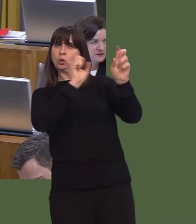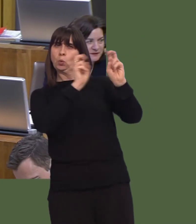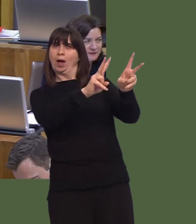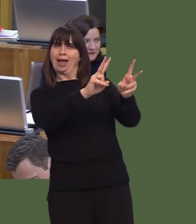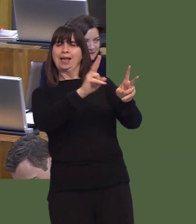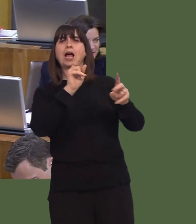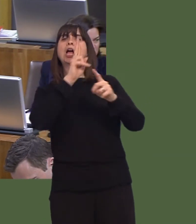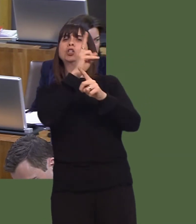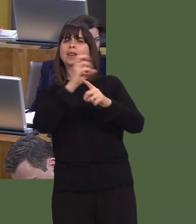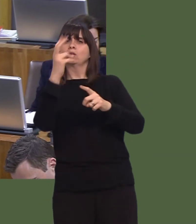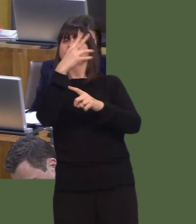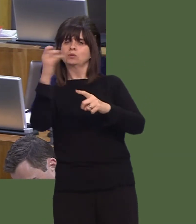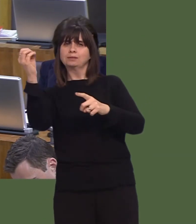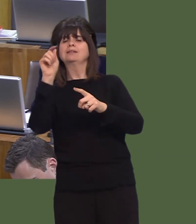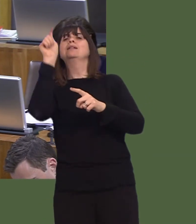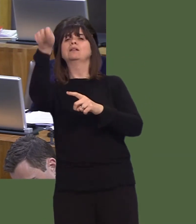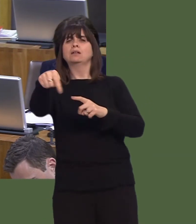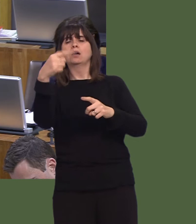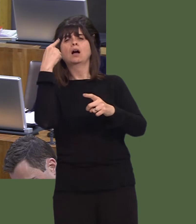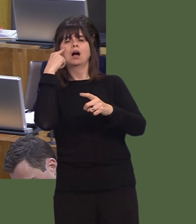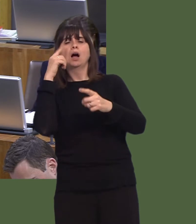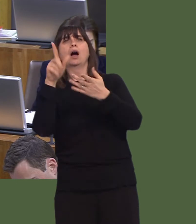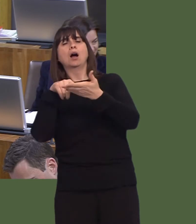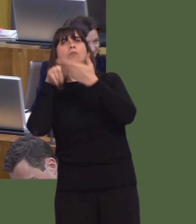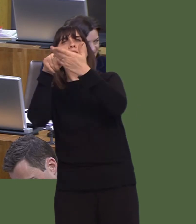in 2020, with a view to setting out a firm proposal for the sixth Assembly.